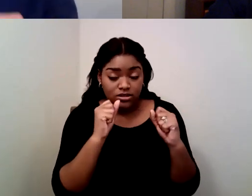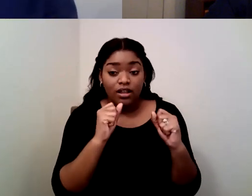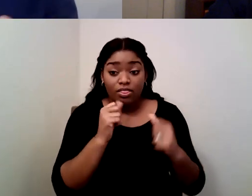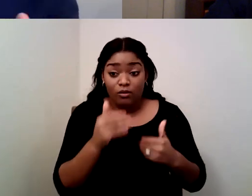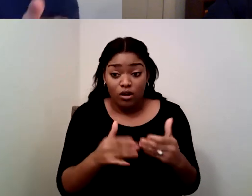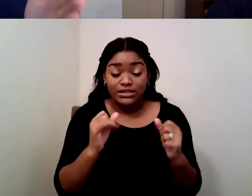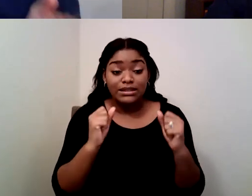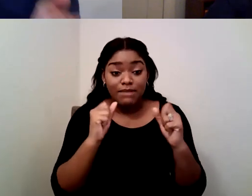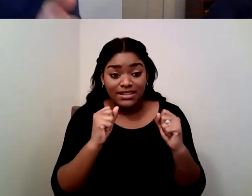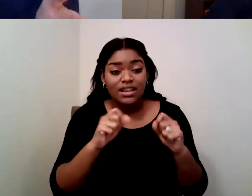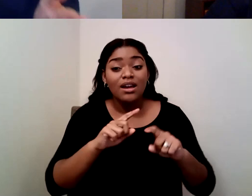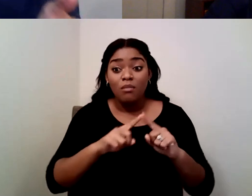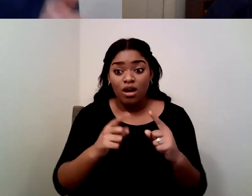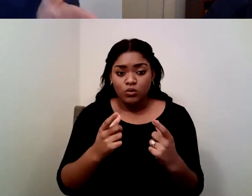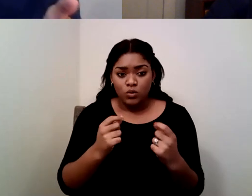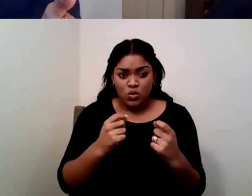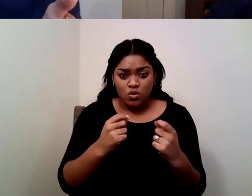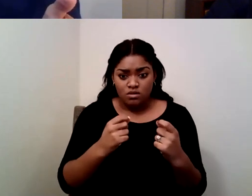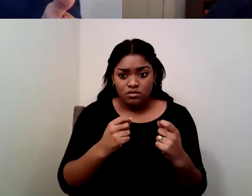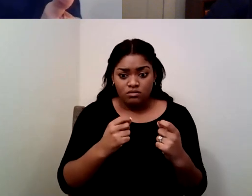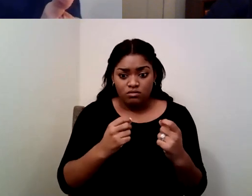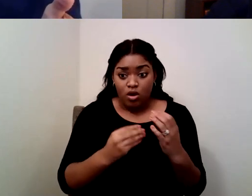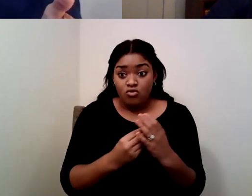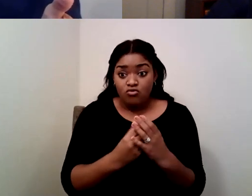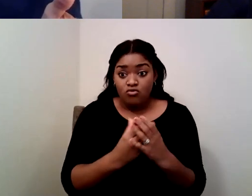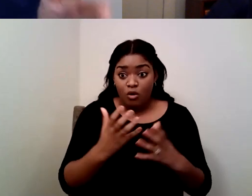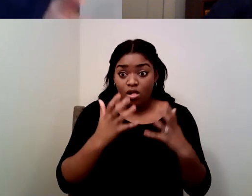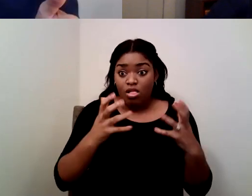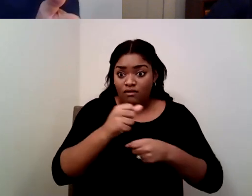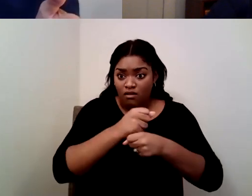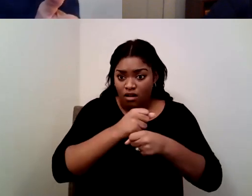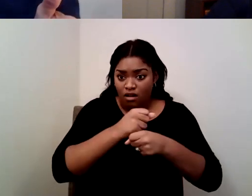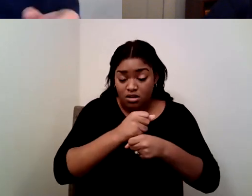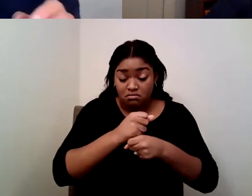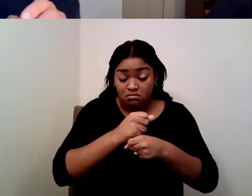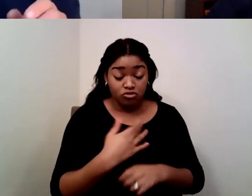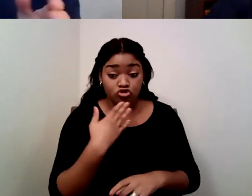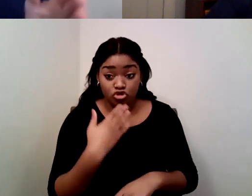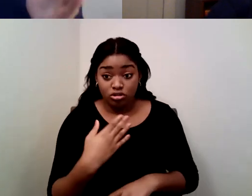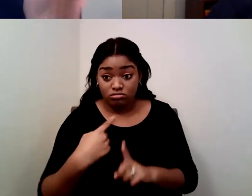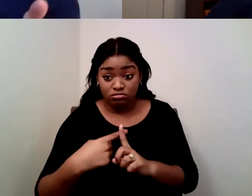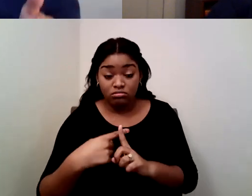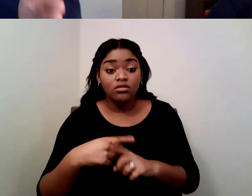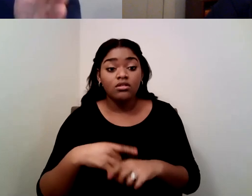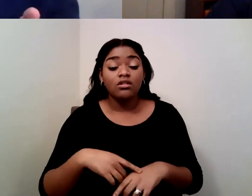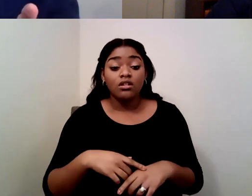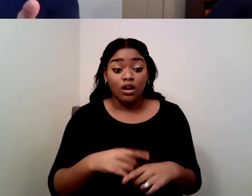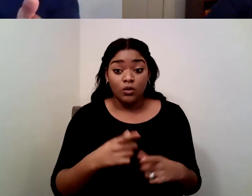Basically they grow a bunch of coffee which is good, and they carefully select